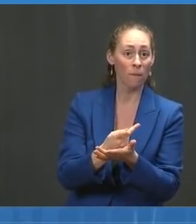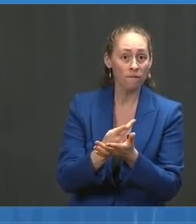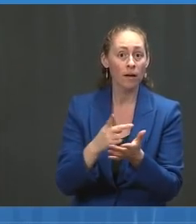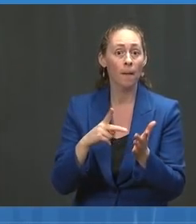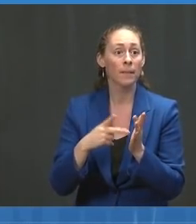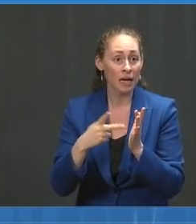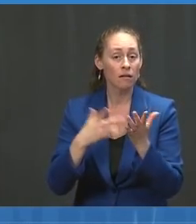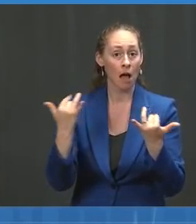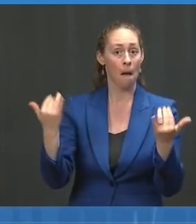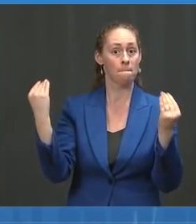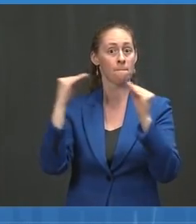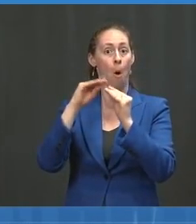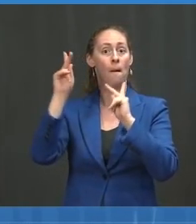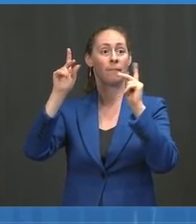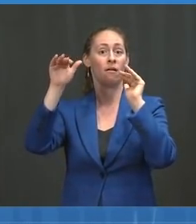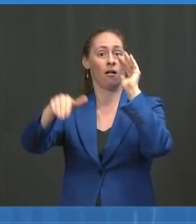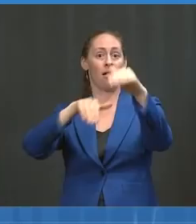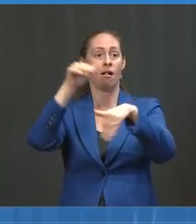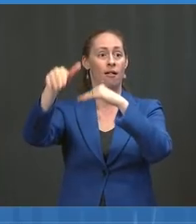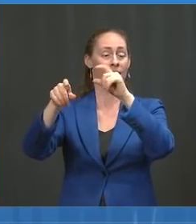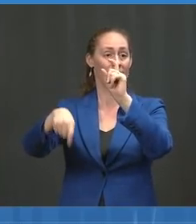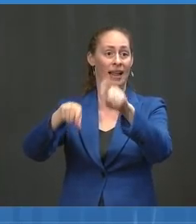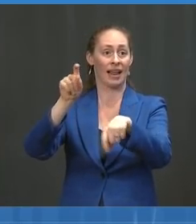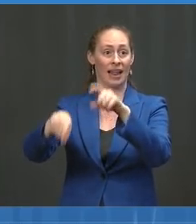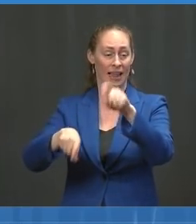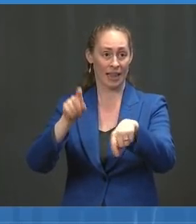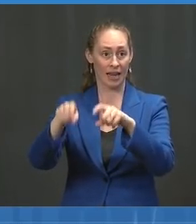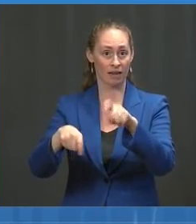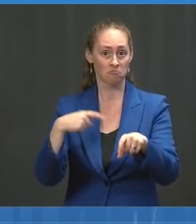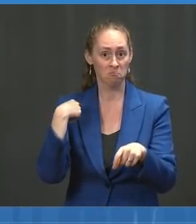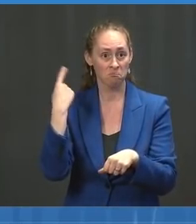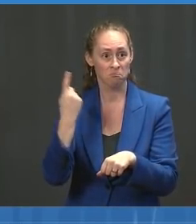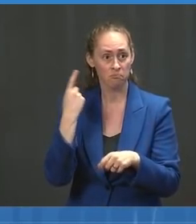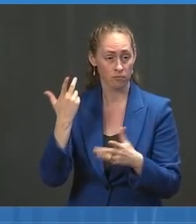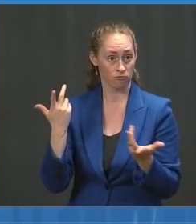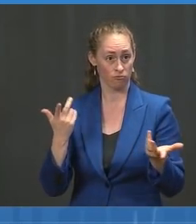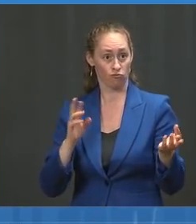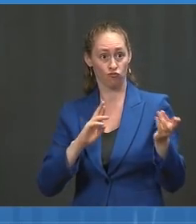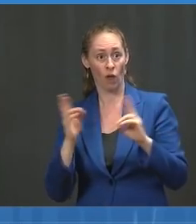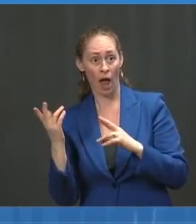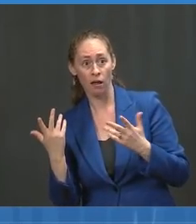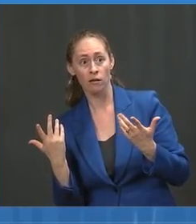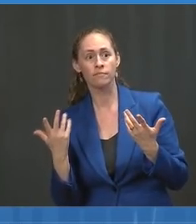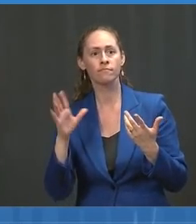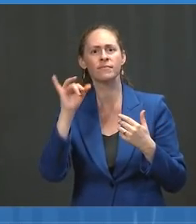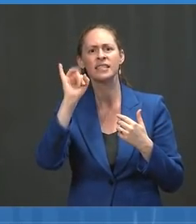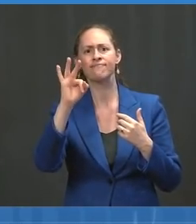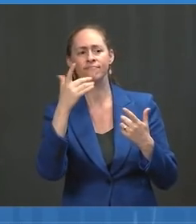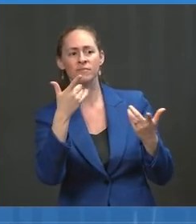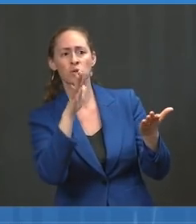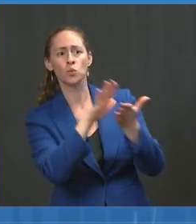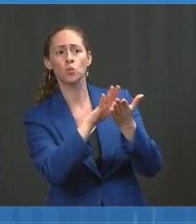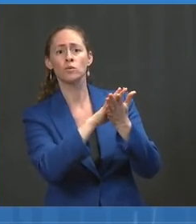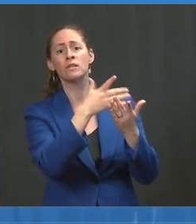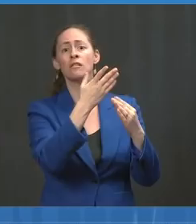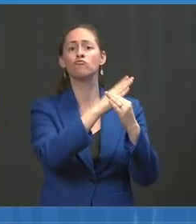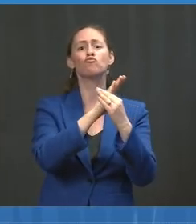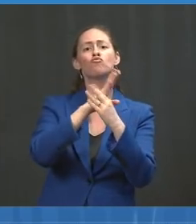legally for businesses or schools that mandate vaccines? Dr. Fauci: Well, let me take -- Mr. Zients: Dr. Fauci. Dr. Fauci: Yeah, thanks, Jeff.